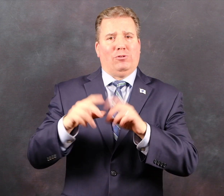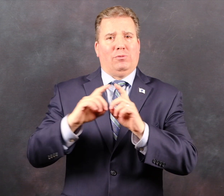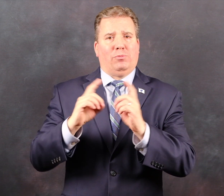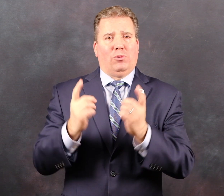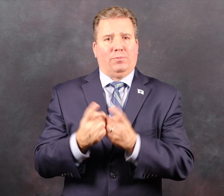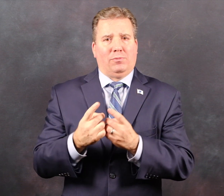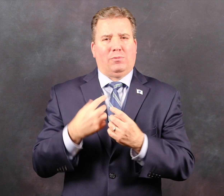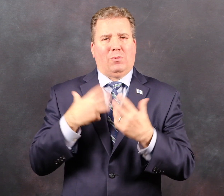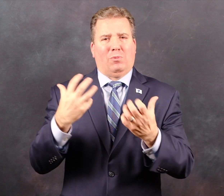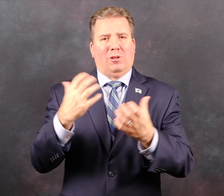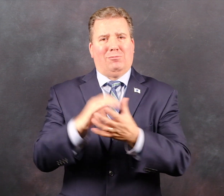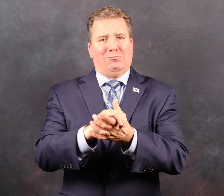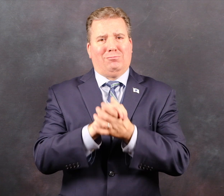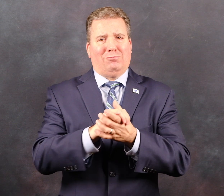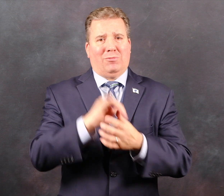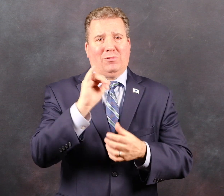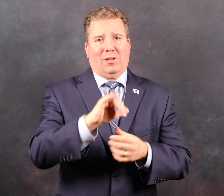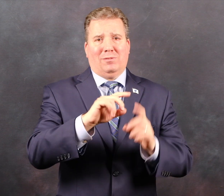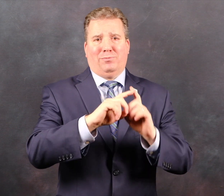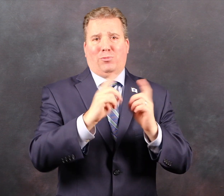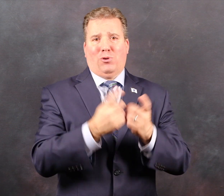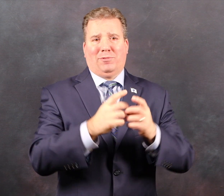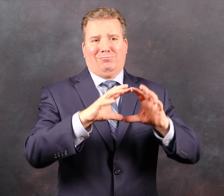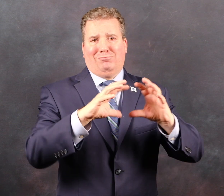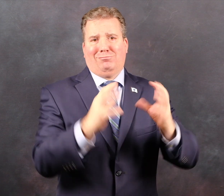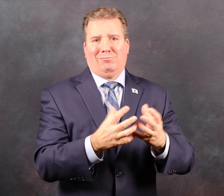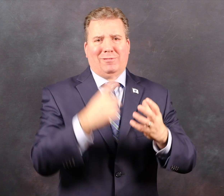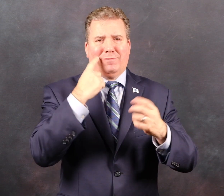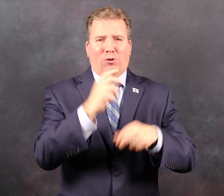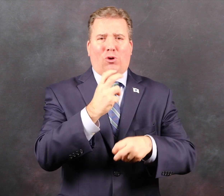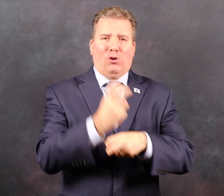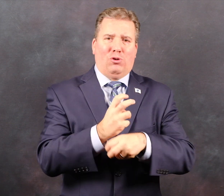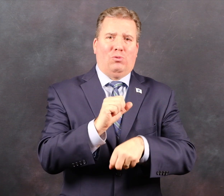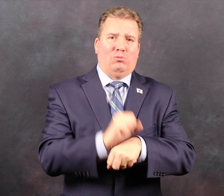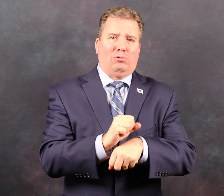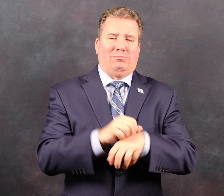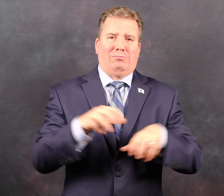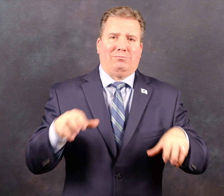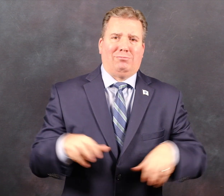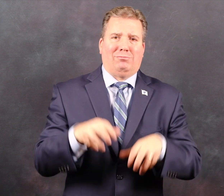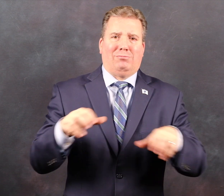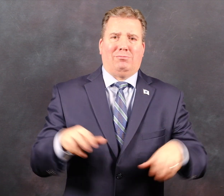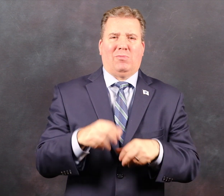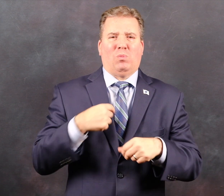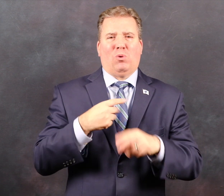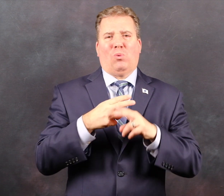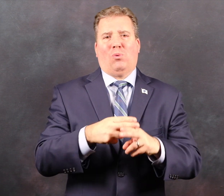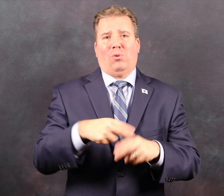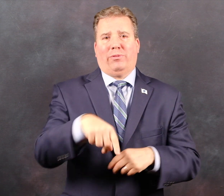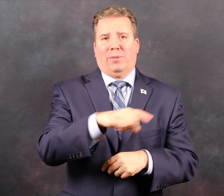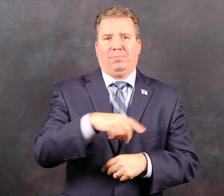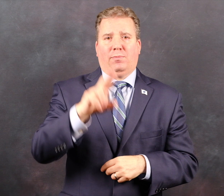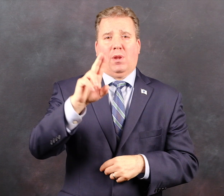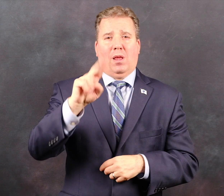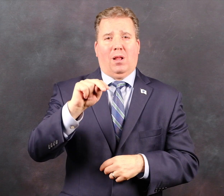Interpreter and CART Referral Department. I want to extend my congratulations to that department for all of their hard work.